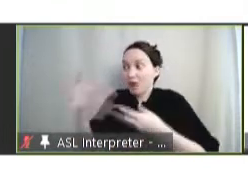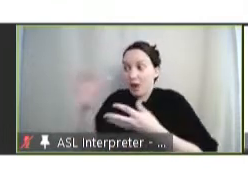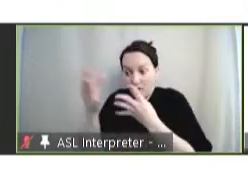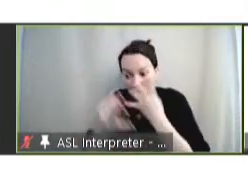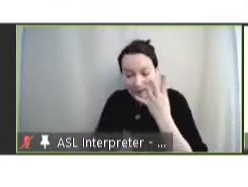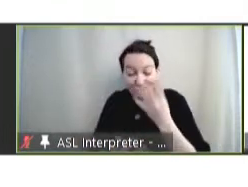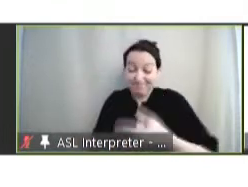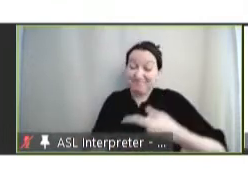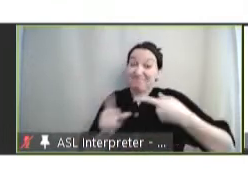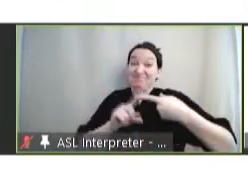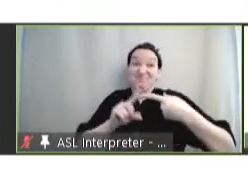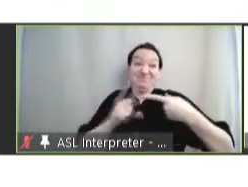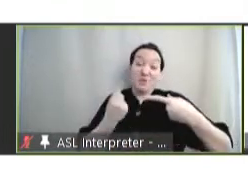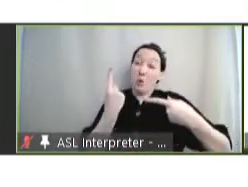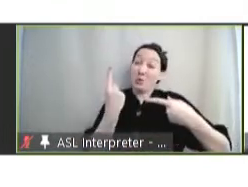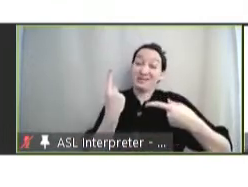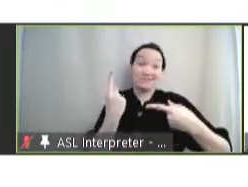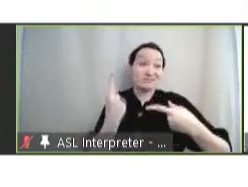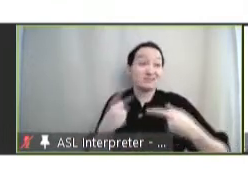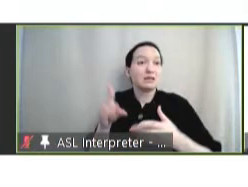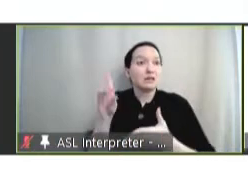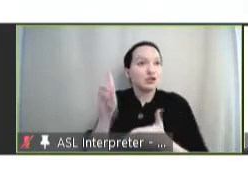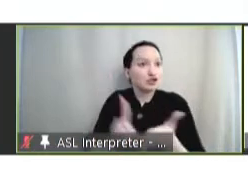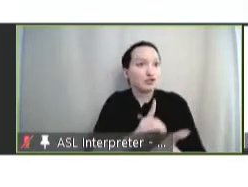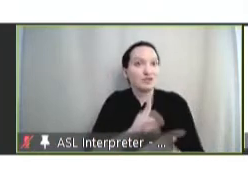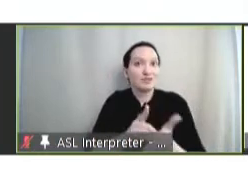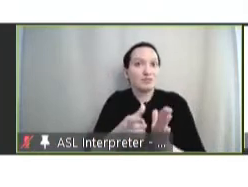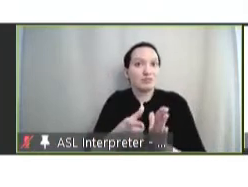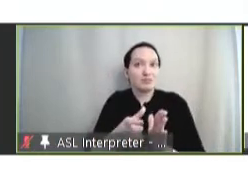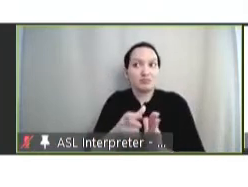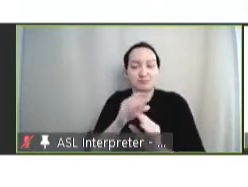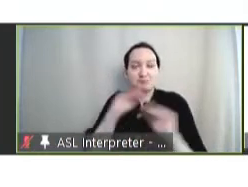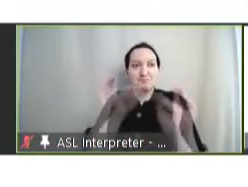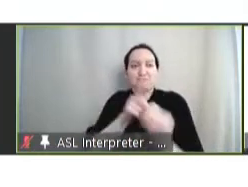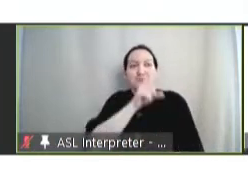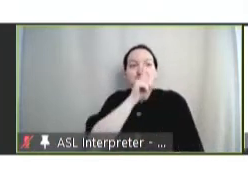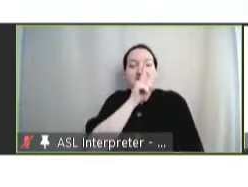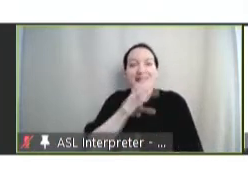exclusion where discrimination would not apply. But they would have to again